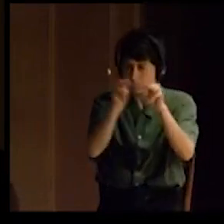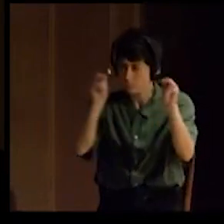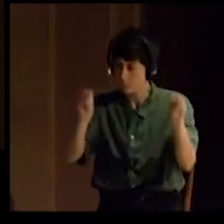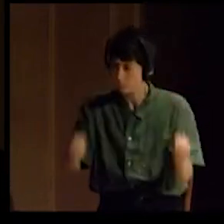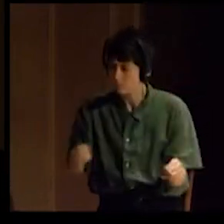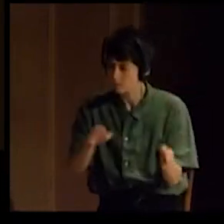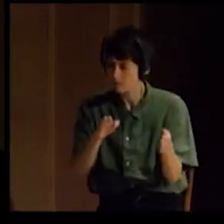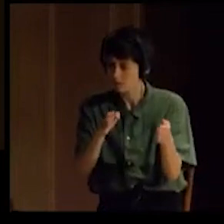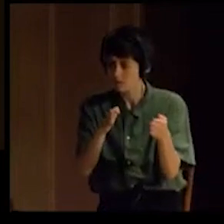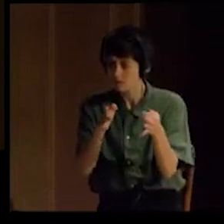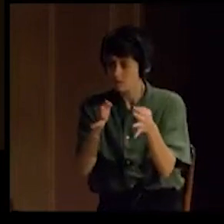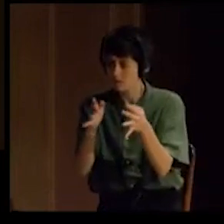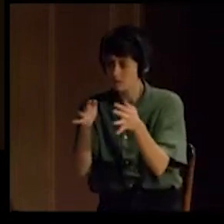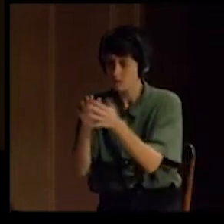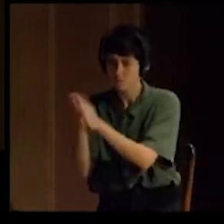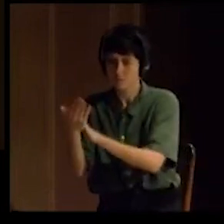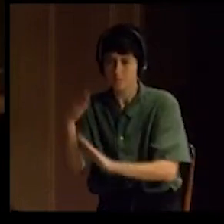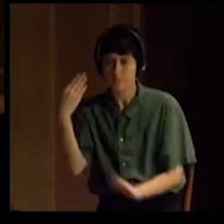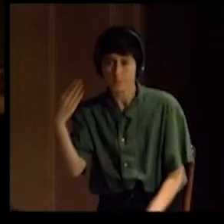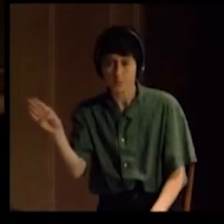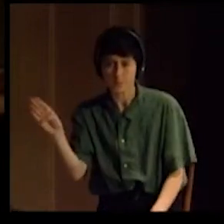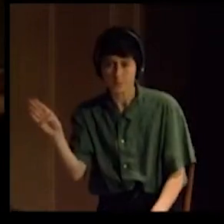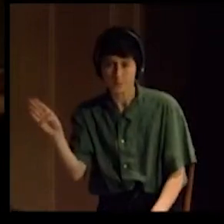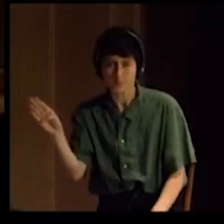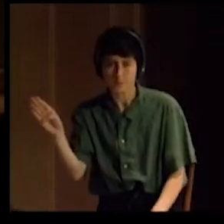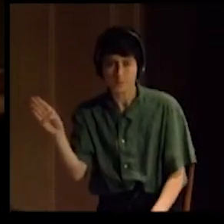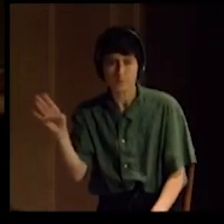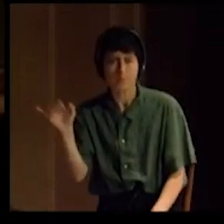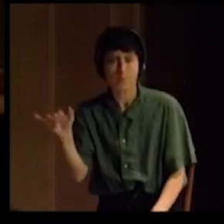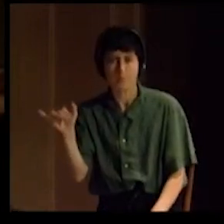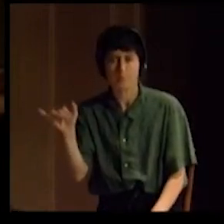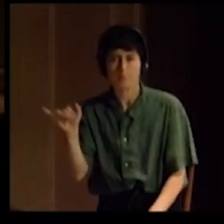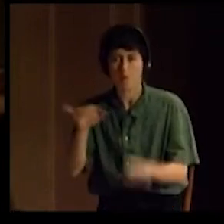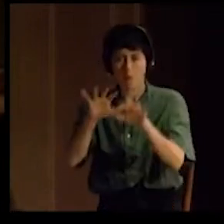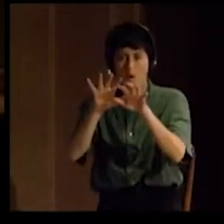and this happens in museums all over the world. But other than that,